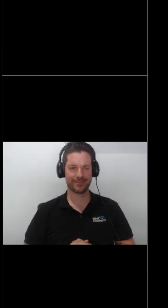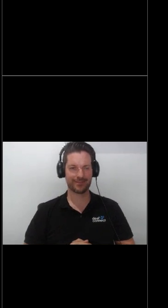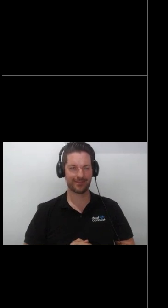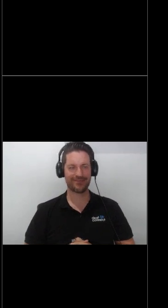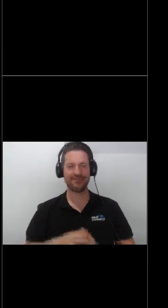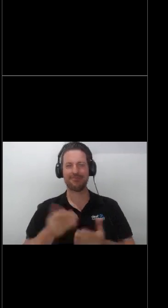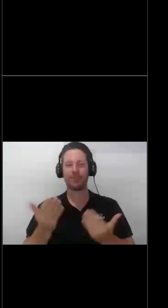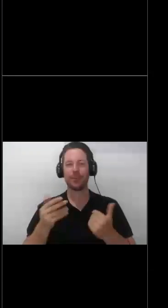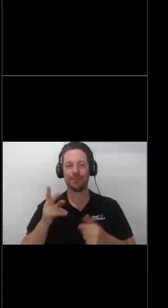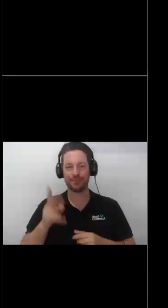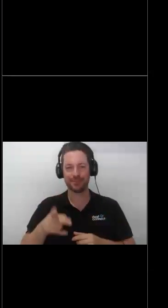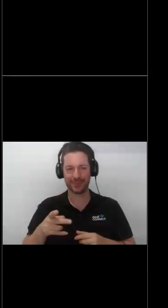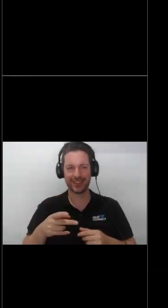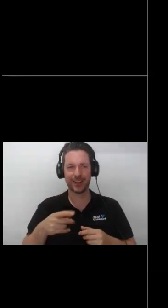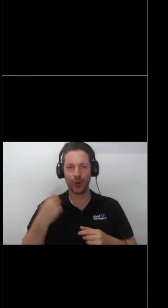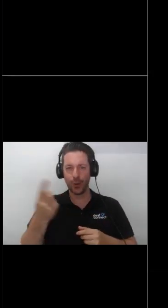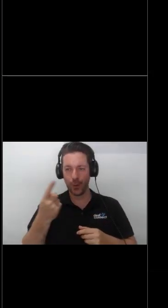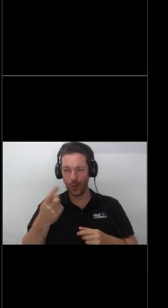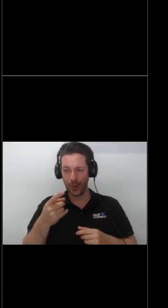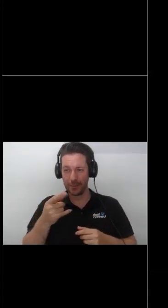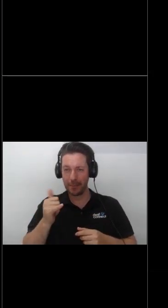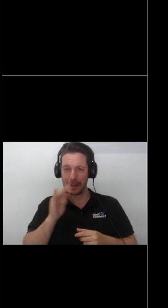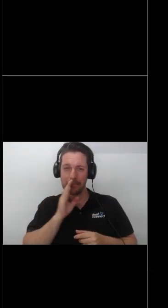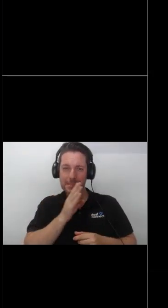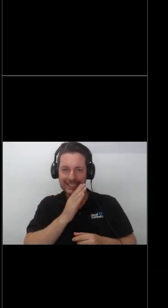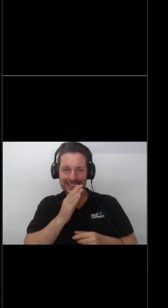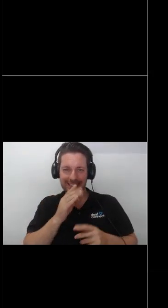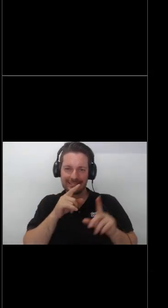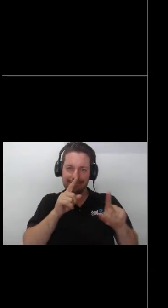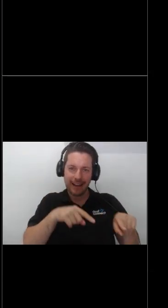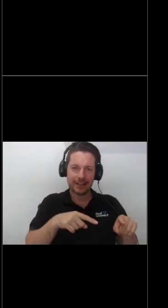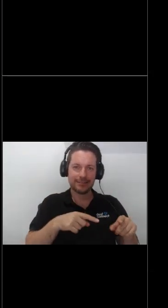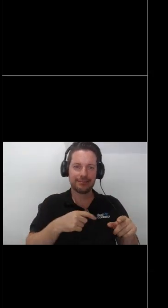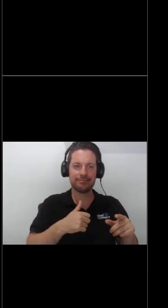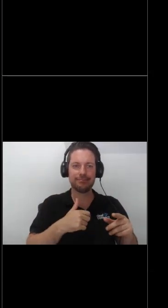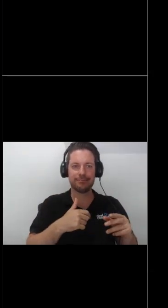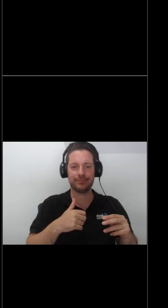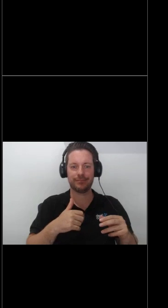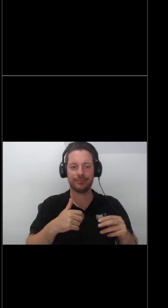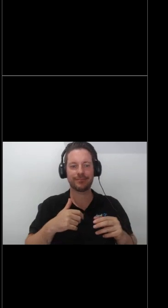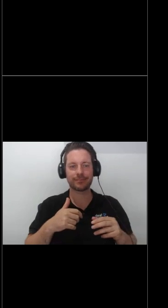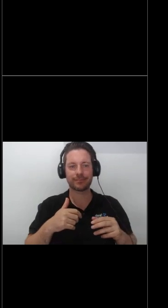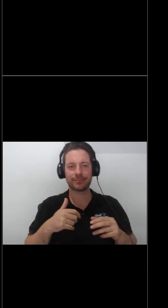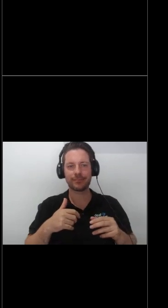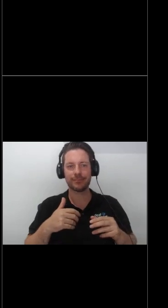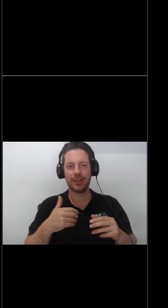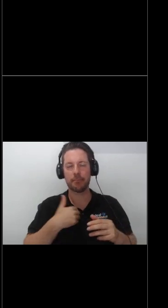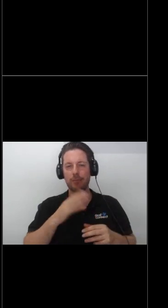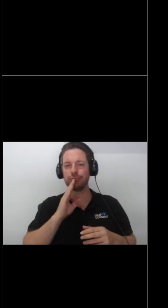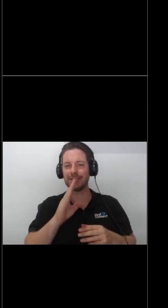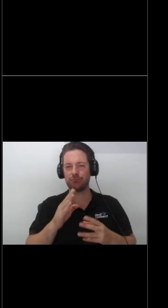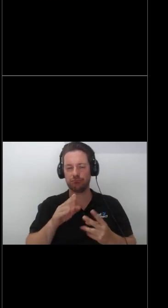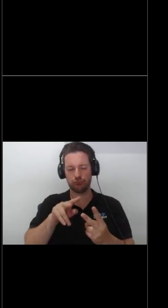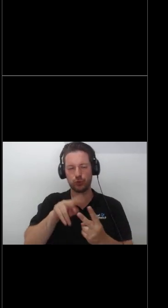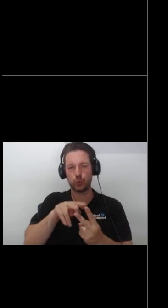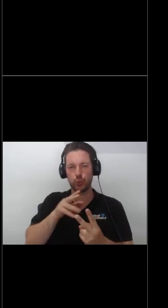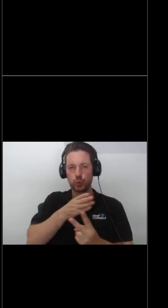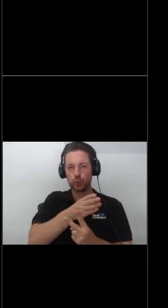Just for those who complied with the start of my presentation, my presentation is going to be broken up into two sections. First, I'll be dealing